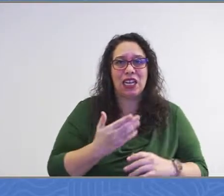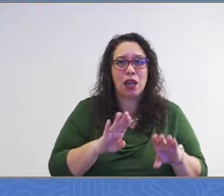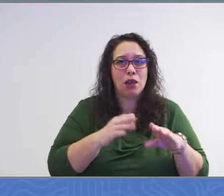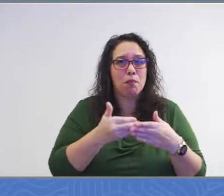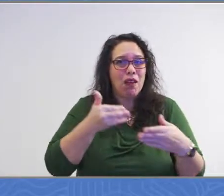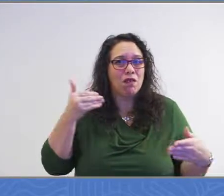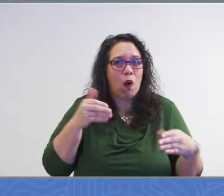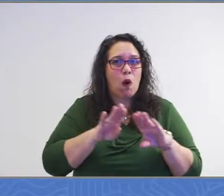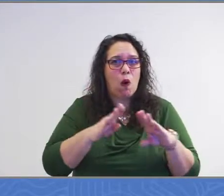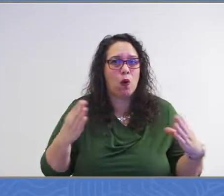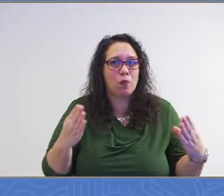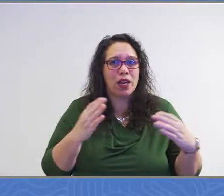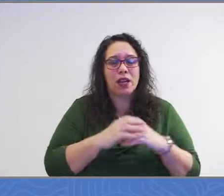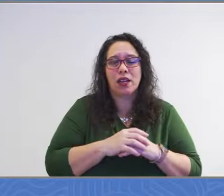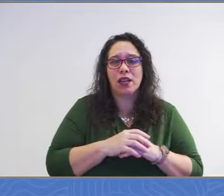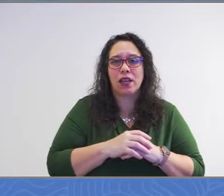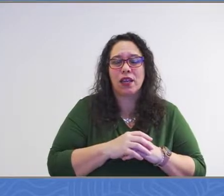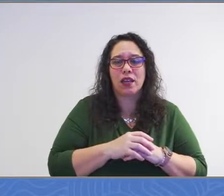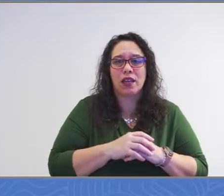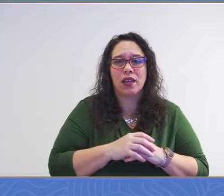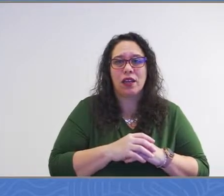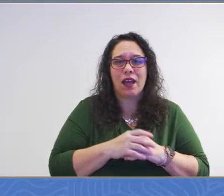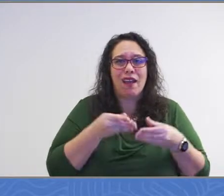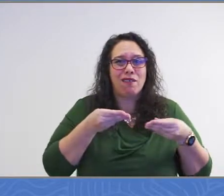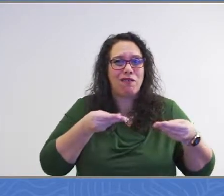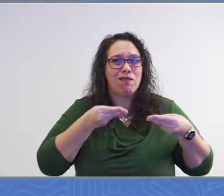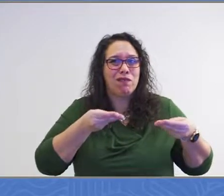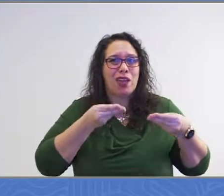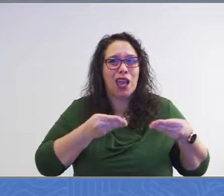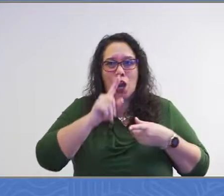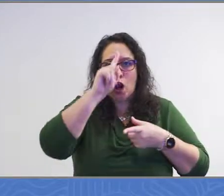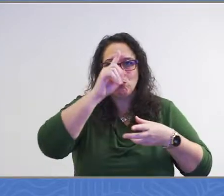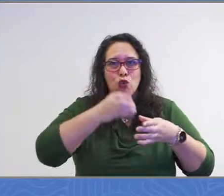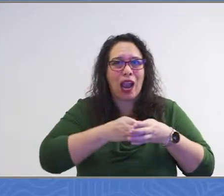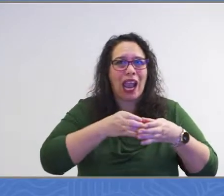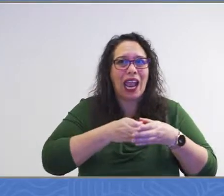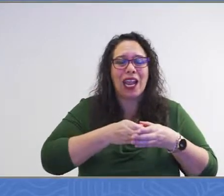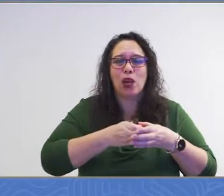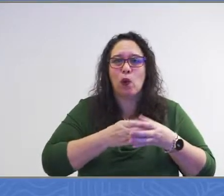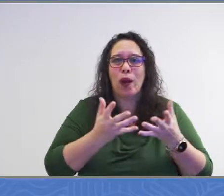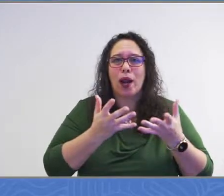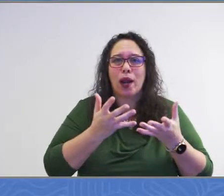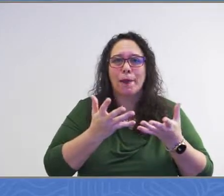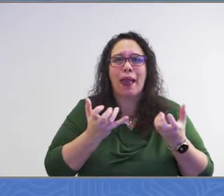And meanwhile feed our brain could we are begging for training. I appreciate your time